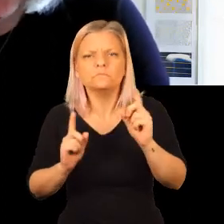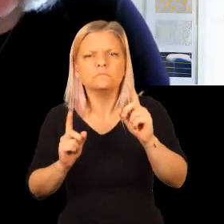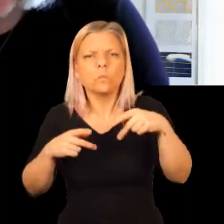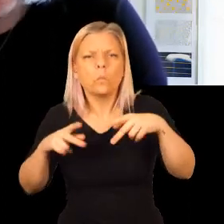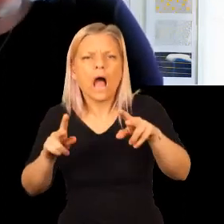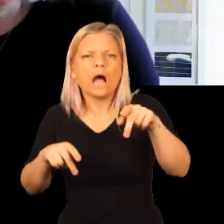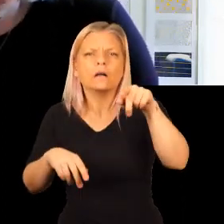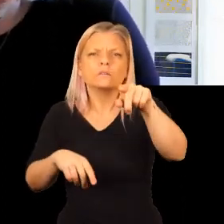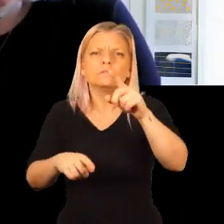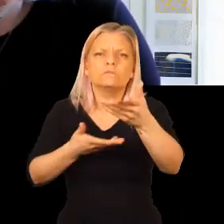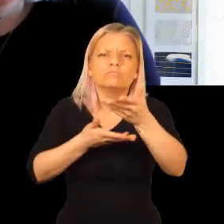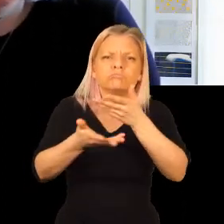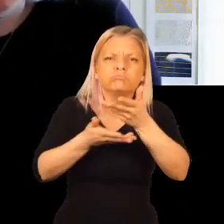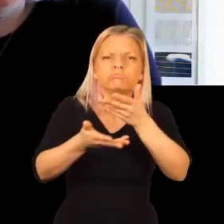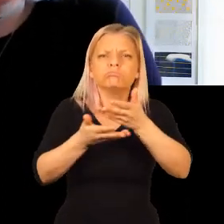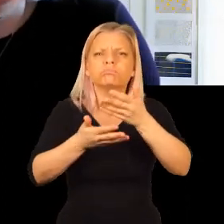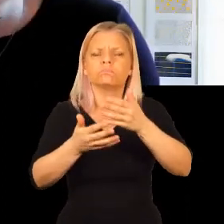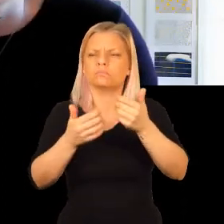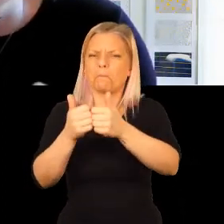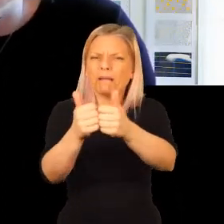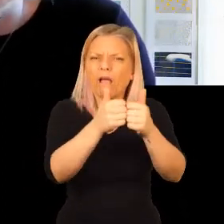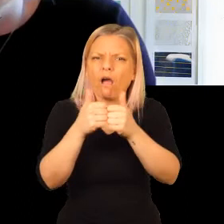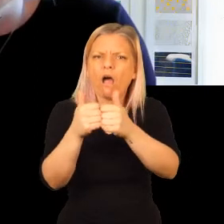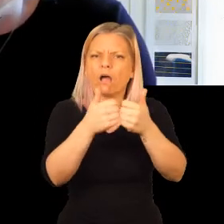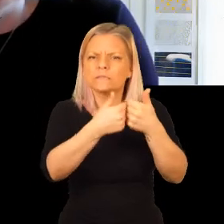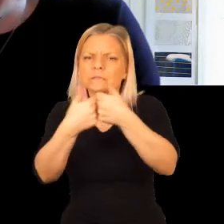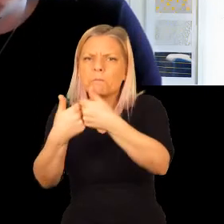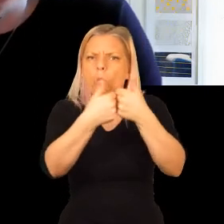recently and i was really struck by the way that you were talking that you've spoken about how